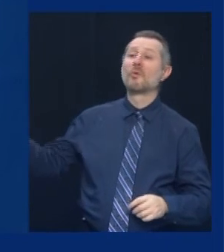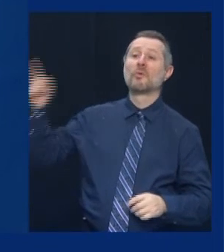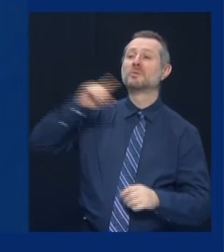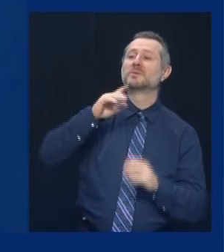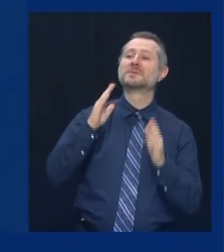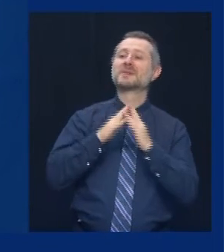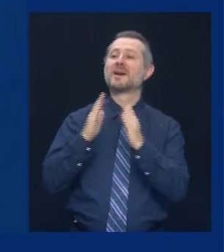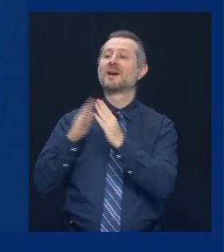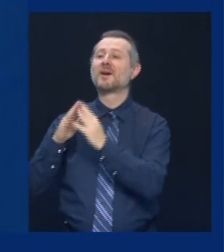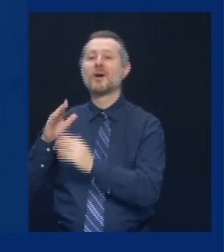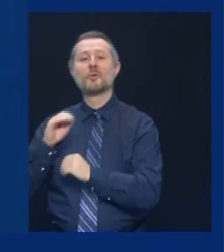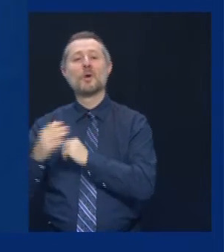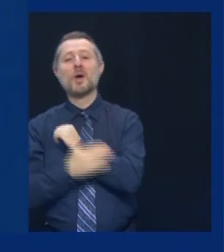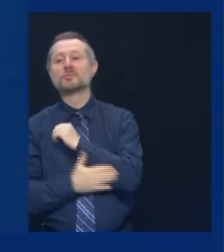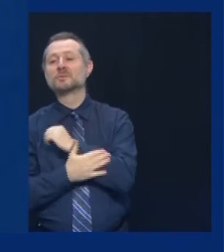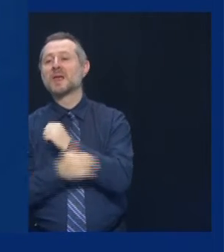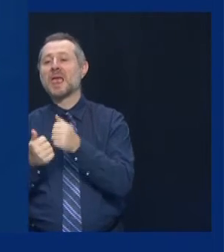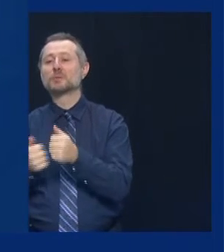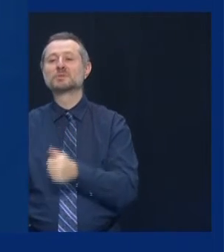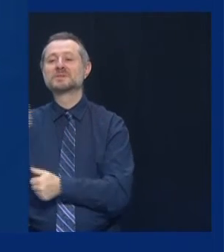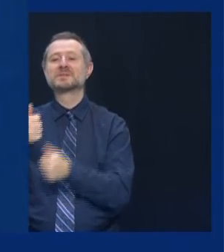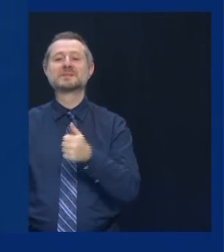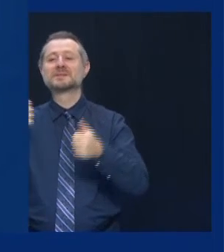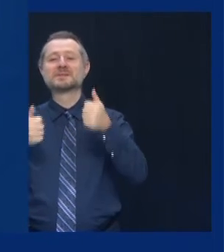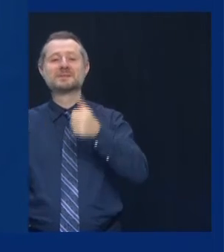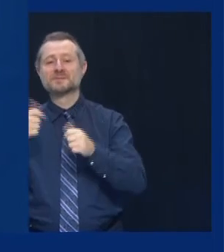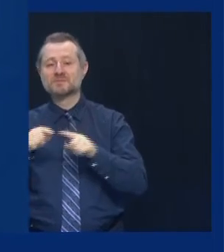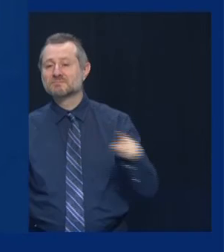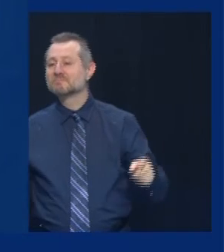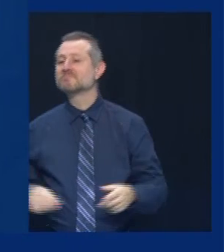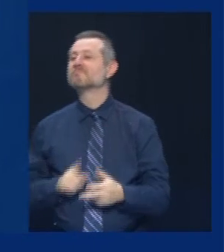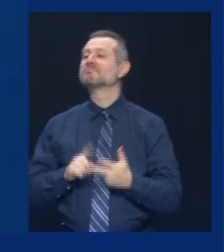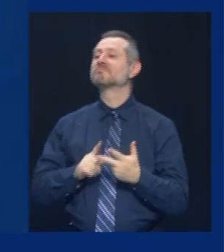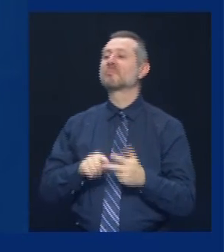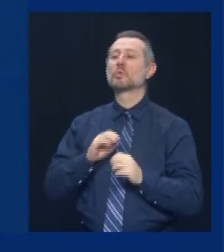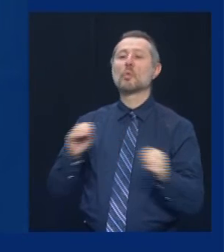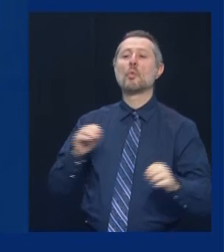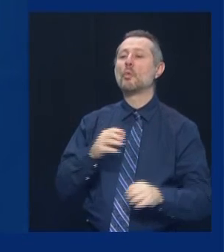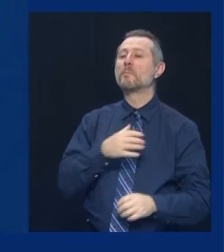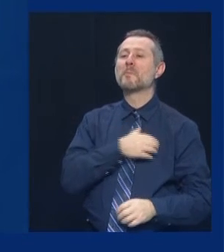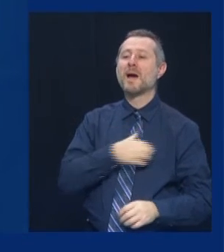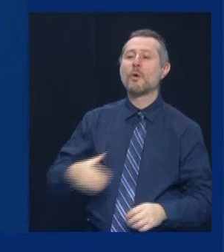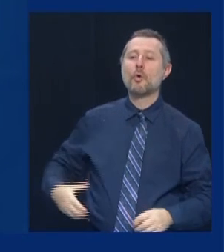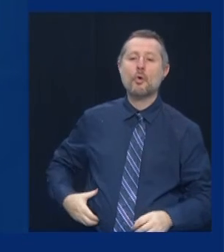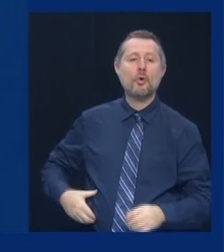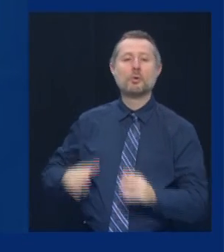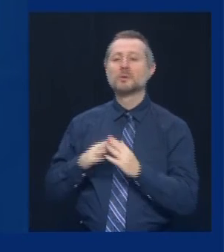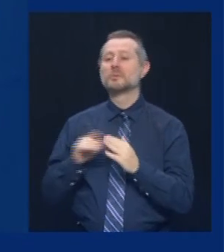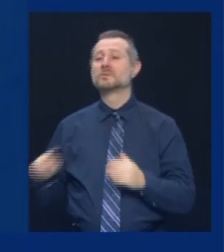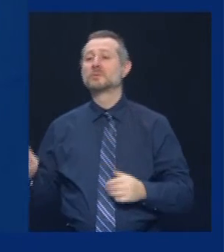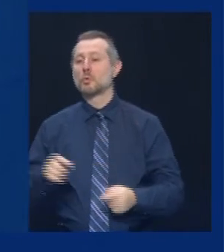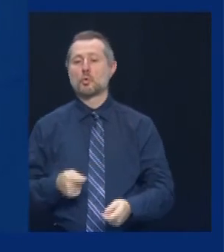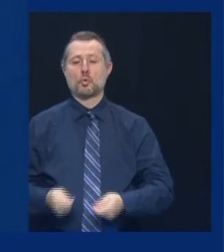GOVERNOR IN THE STATE, BUT THERE IS NO GOVERNOR, NO COUNTY